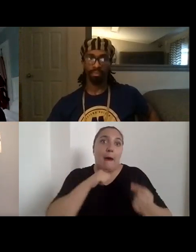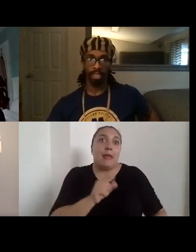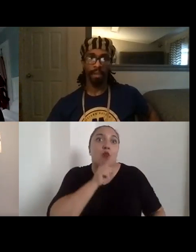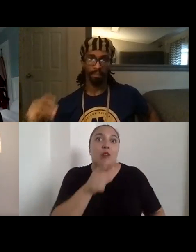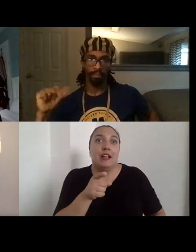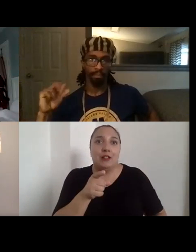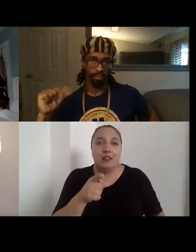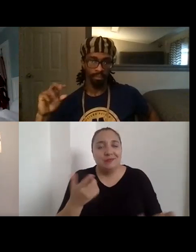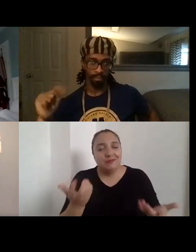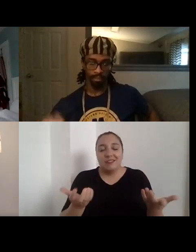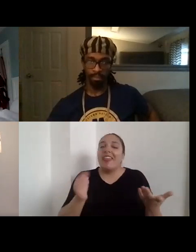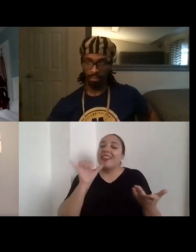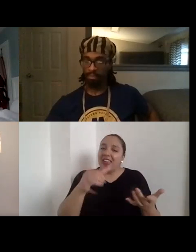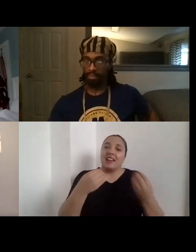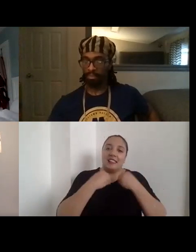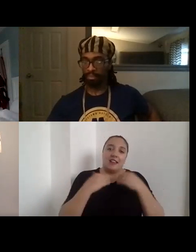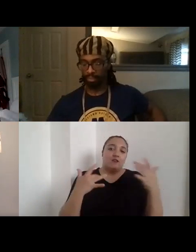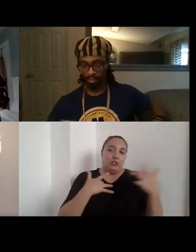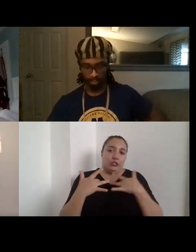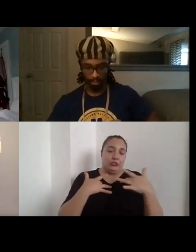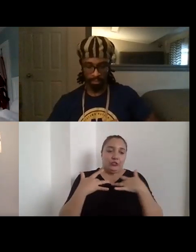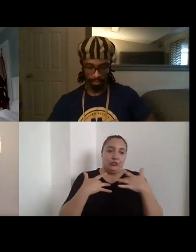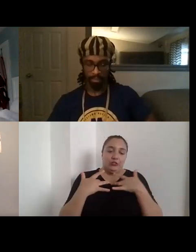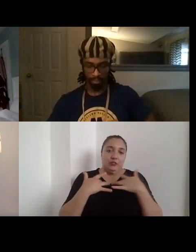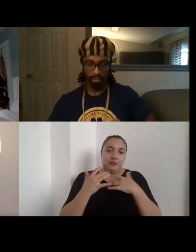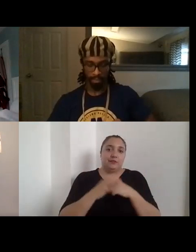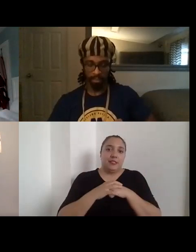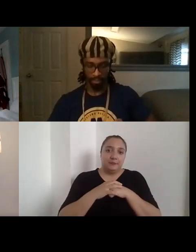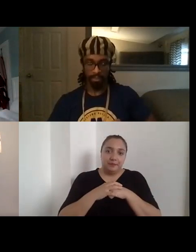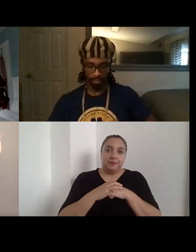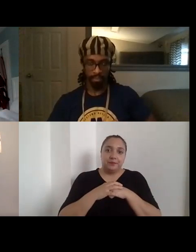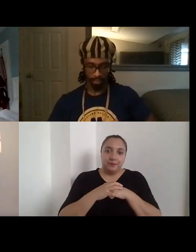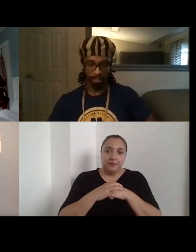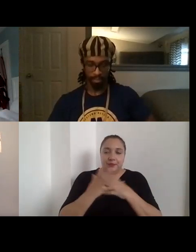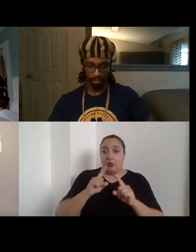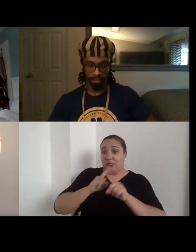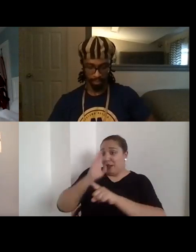I just wanted to respond directly to you but also want to stop talking so much